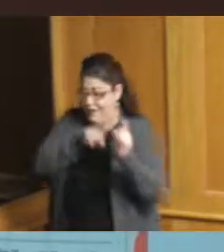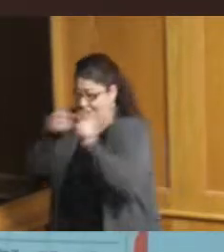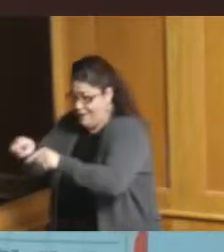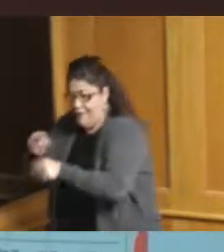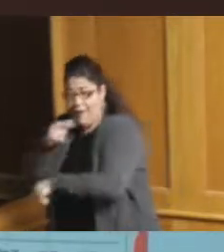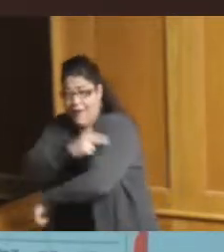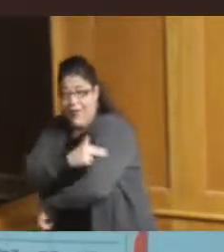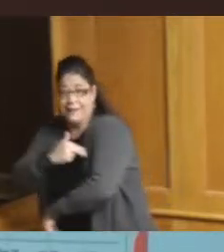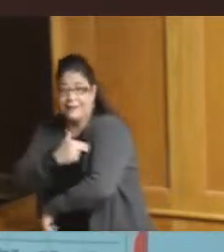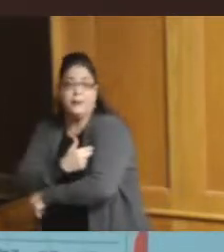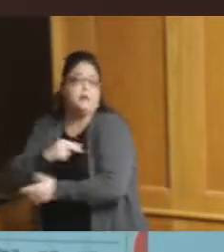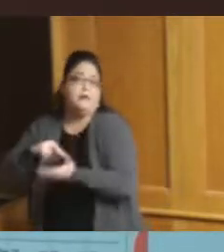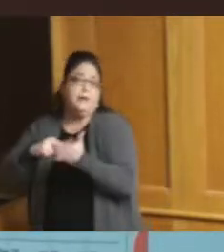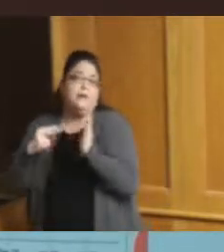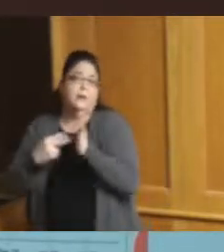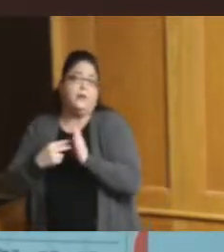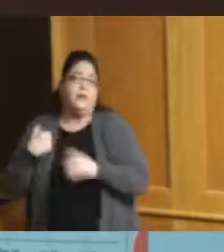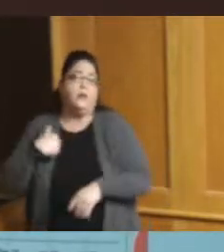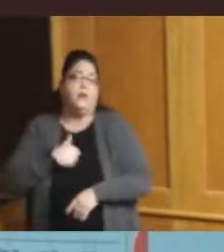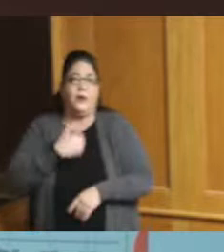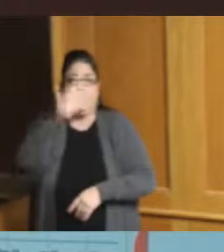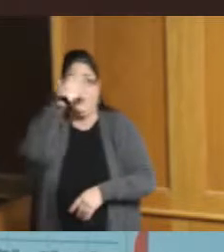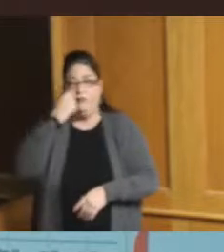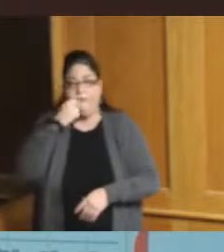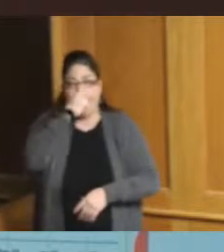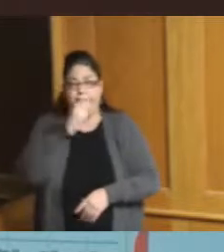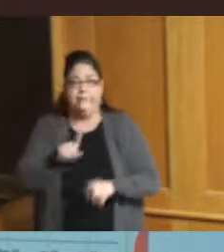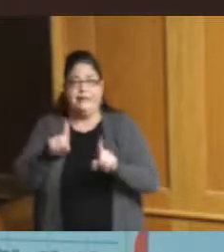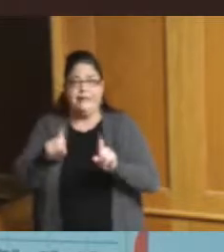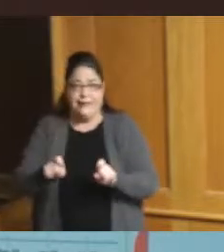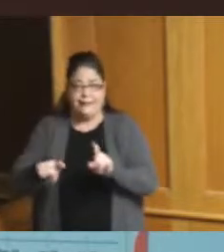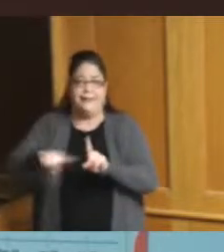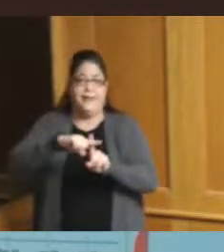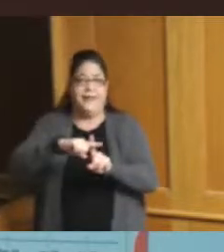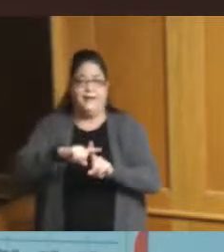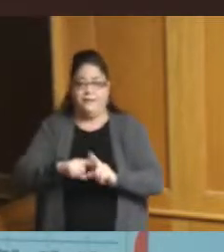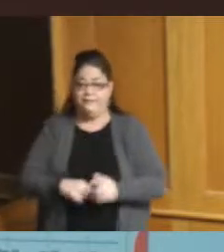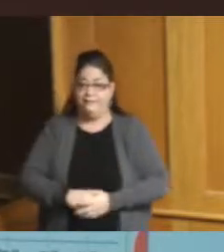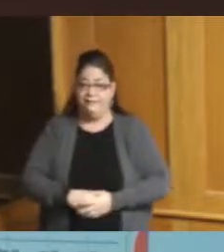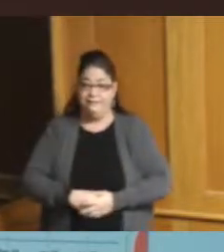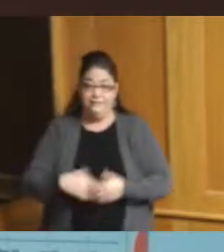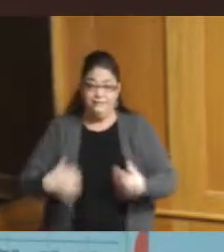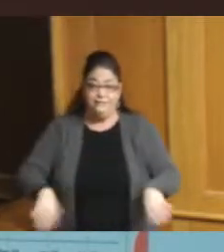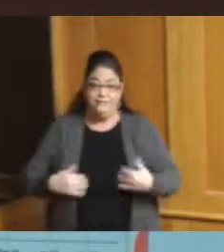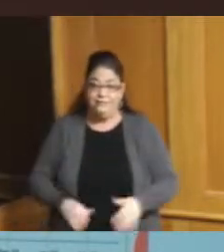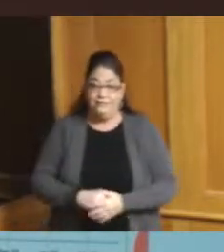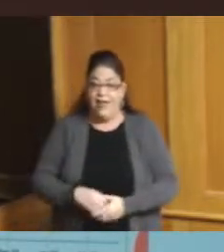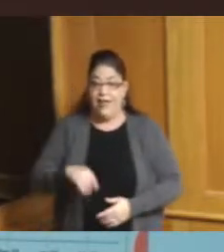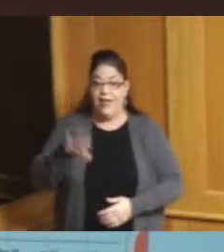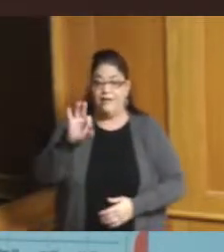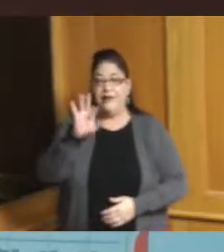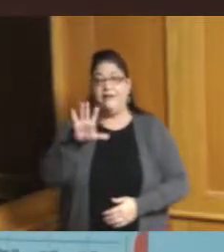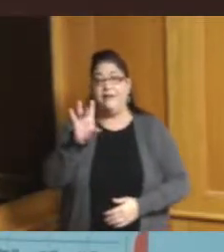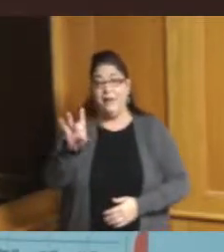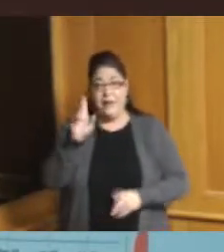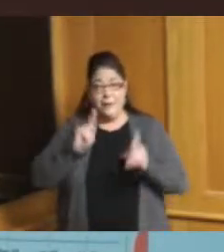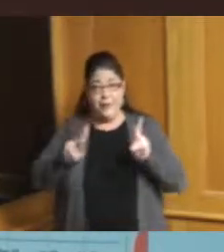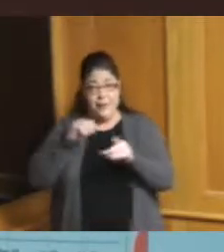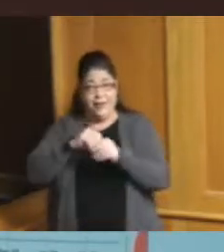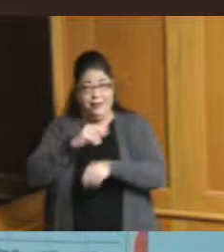inside of our systems today we're at 958 people within our regional in our region's hospitals 179